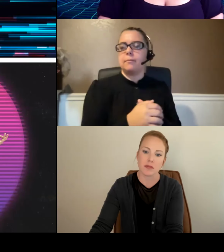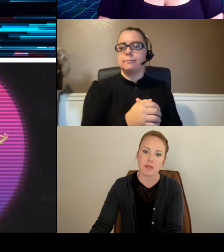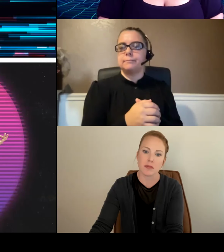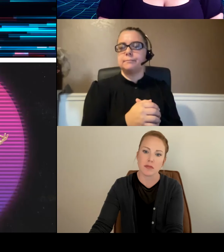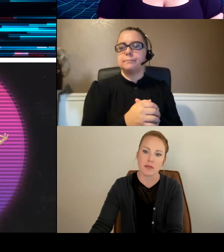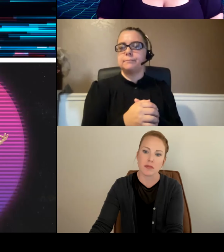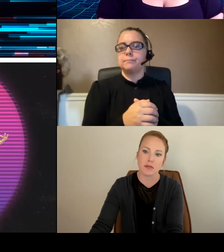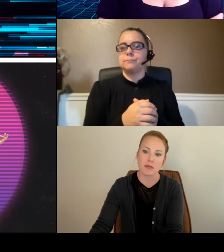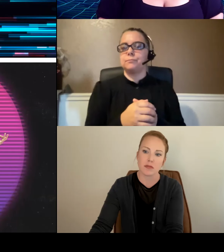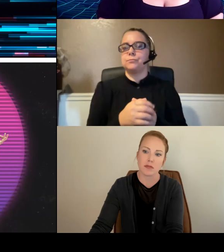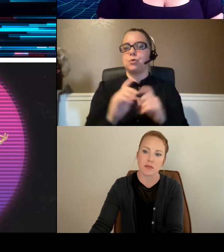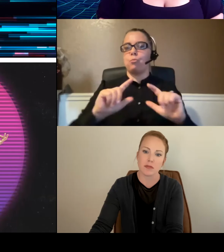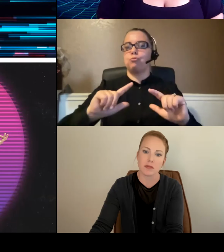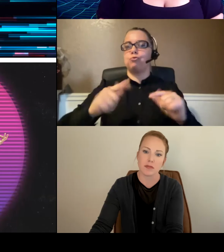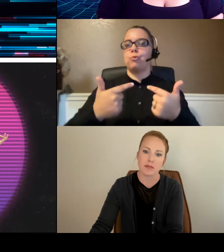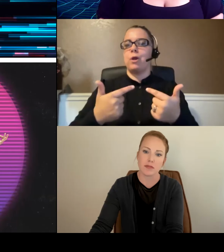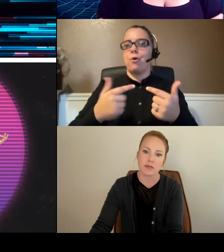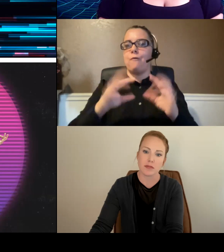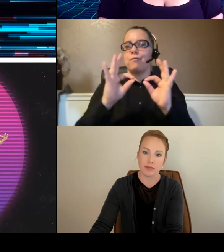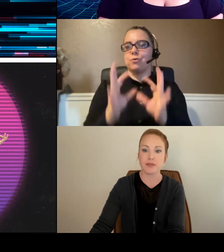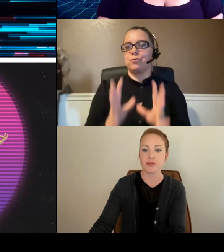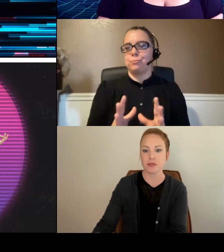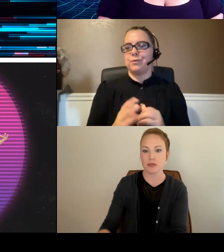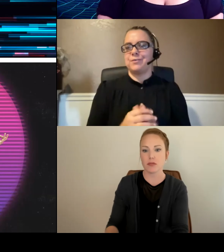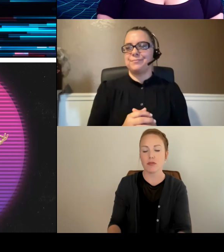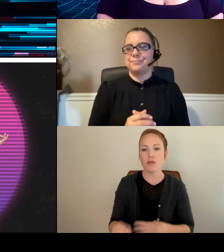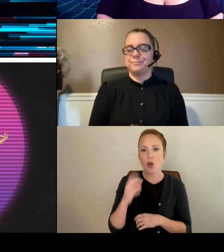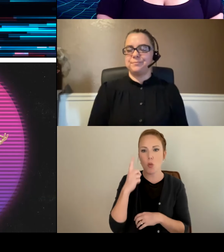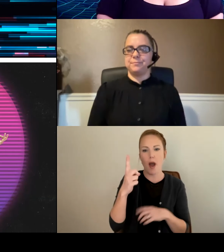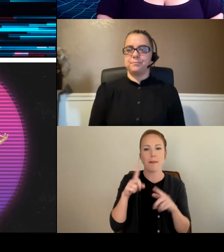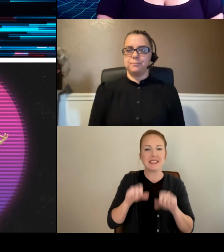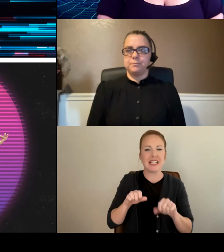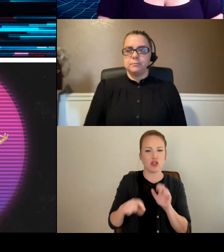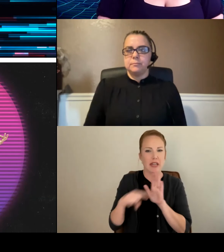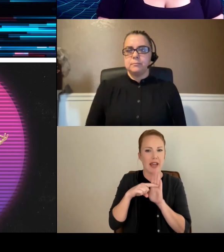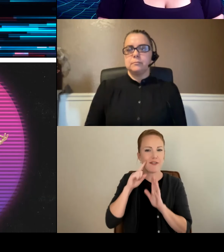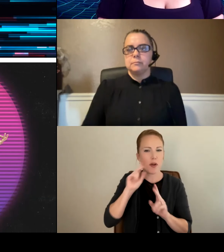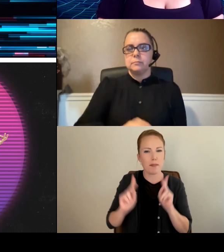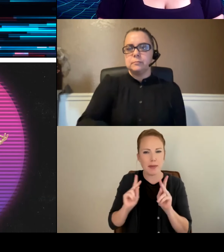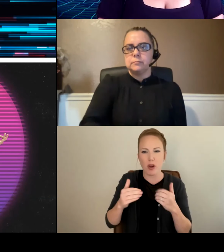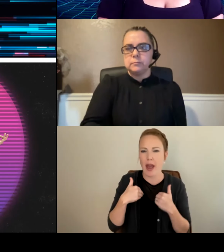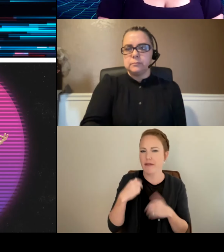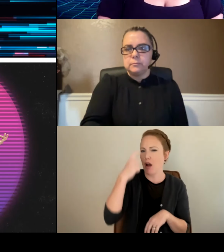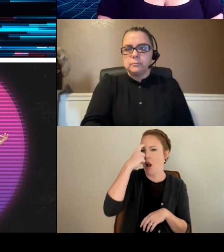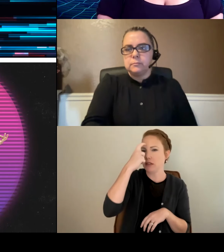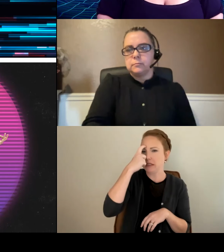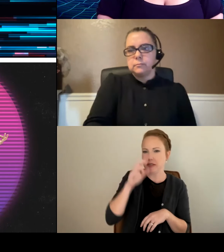somewhat negative potentials is for people who have cognitive disabilities,